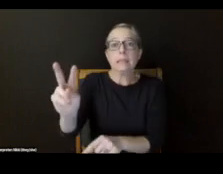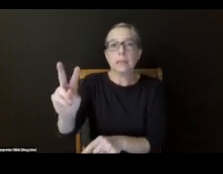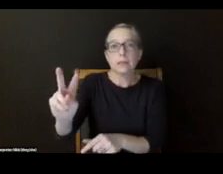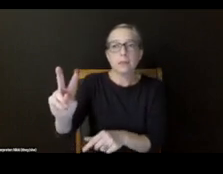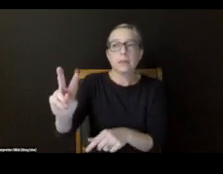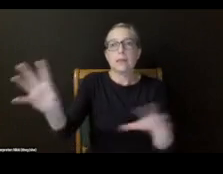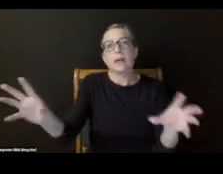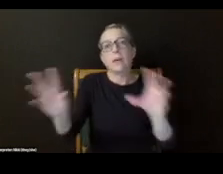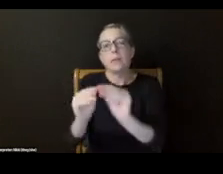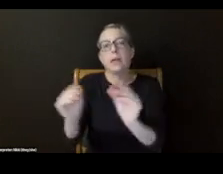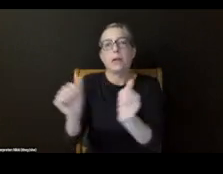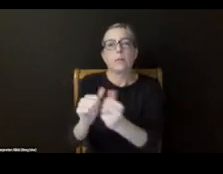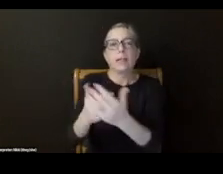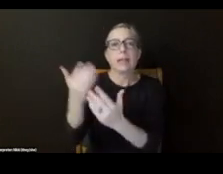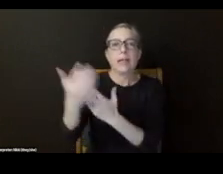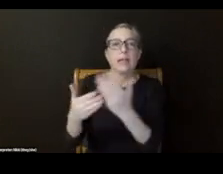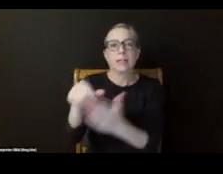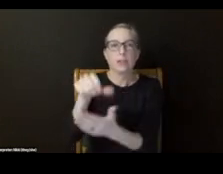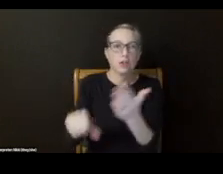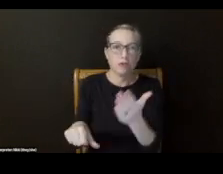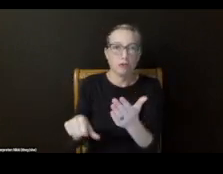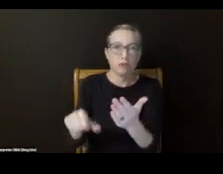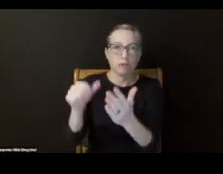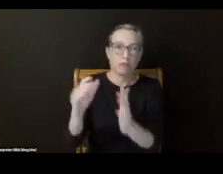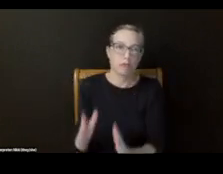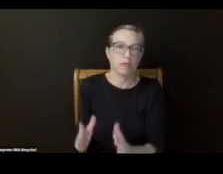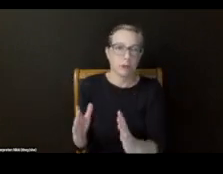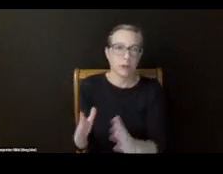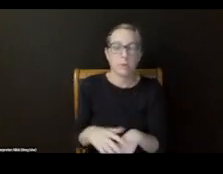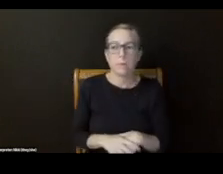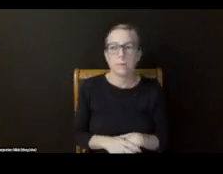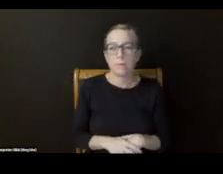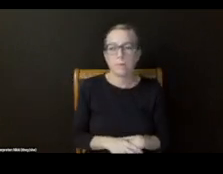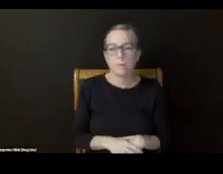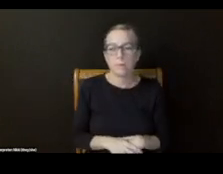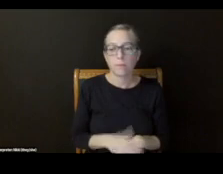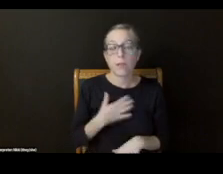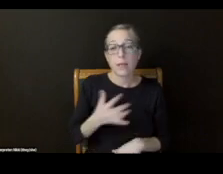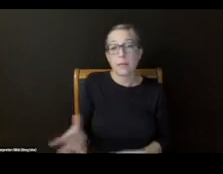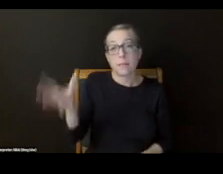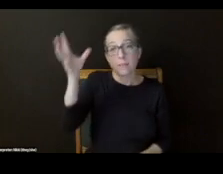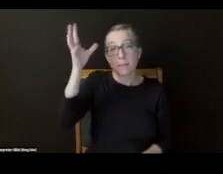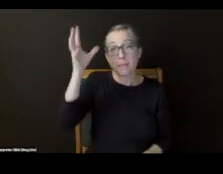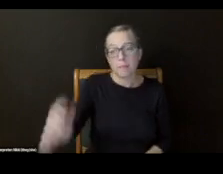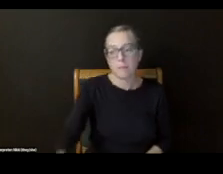hand surgeon, he was actually like amazed at my hand.